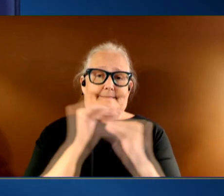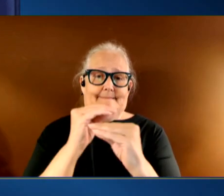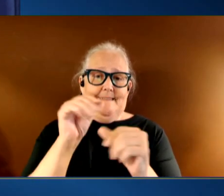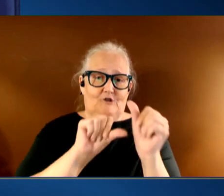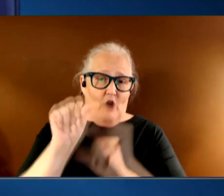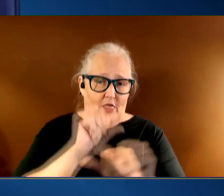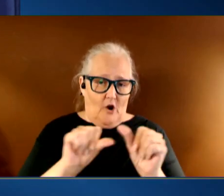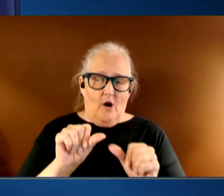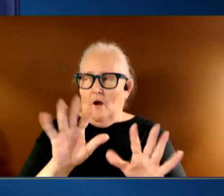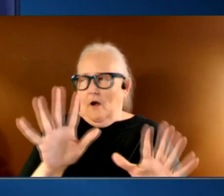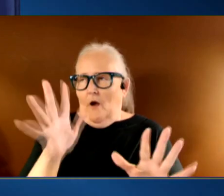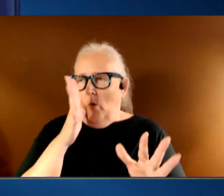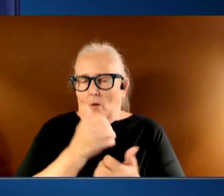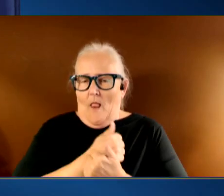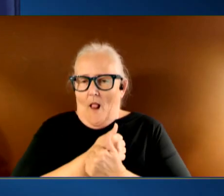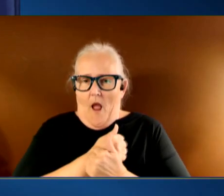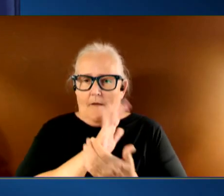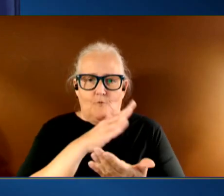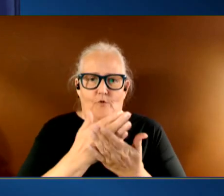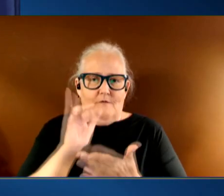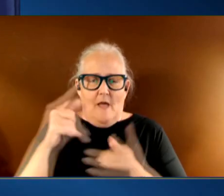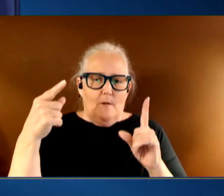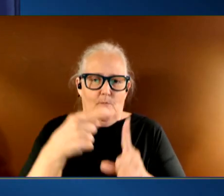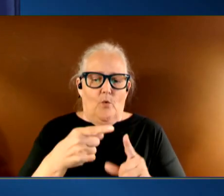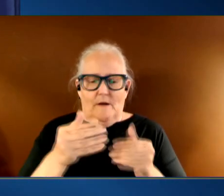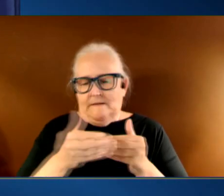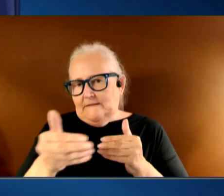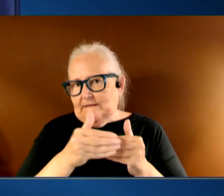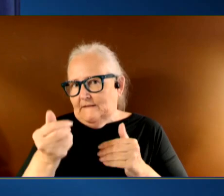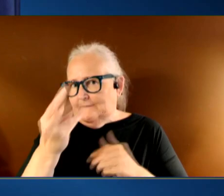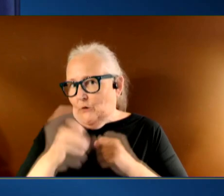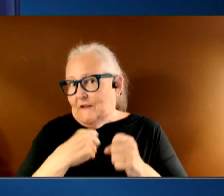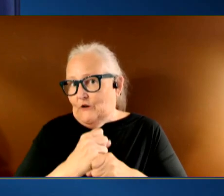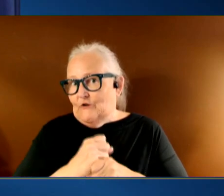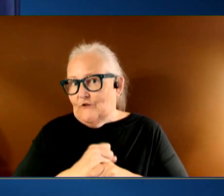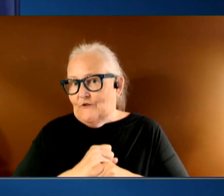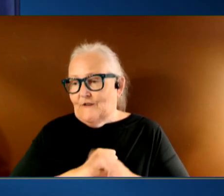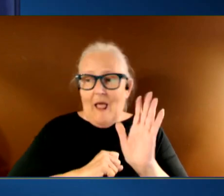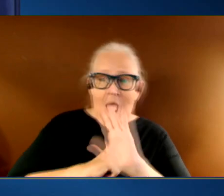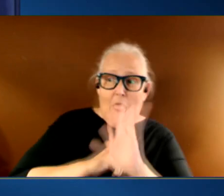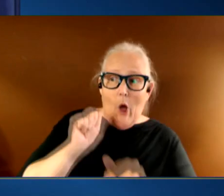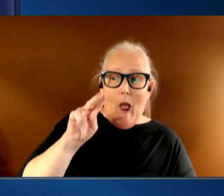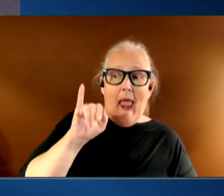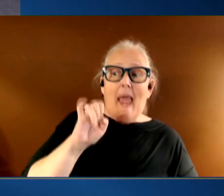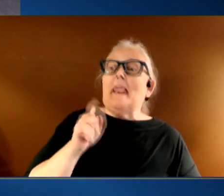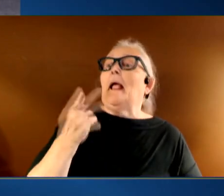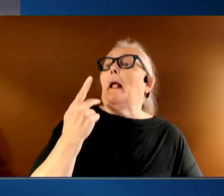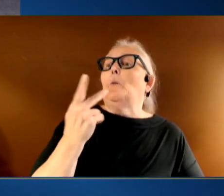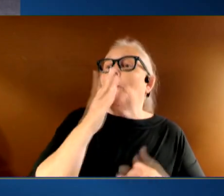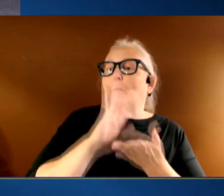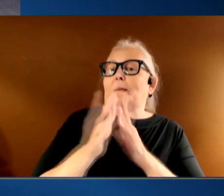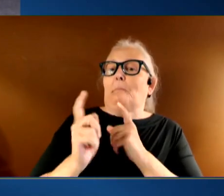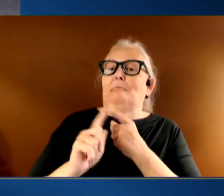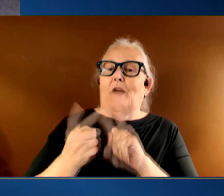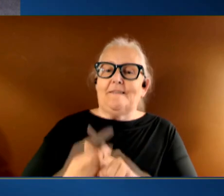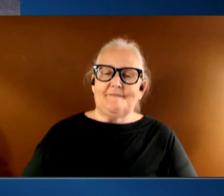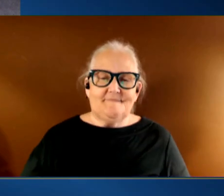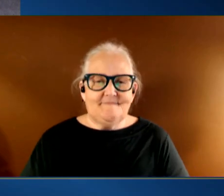get to in the next couple of years. So, Hi, Annie. We're going to be friends.